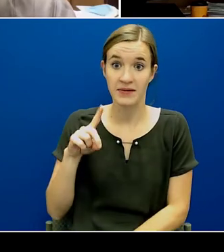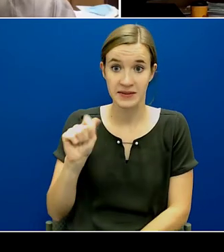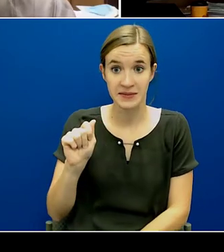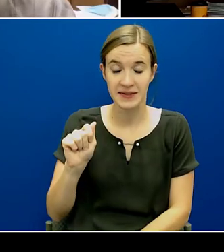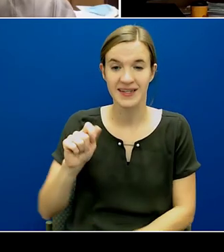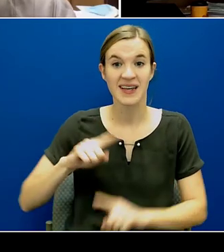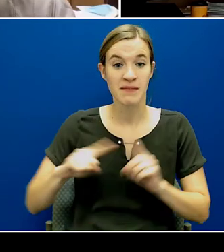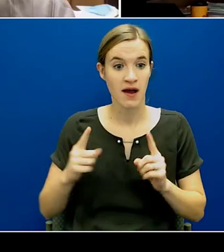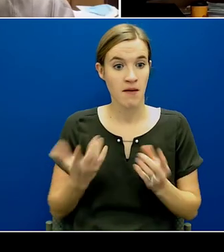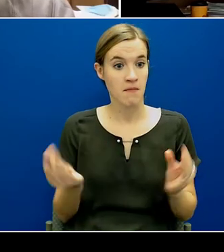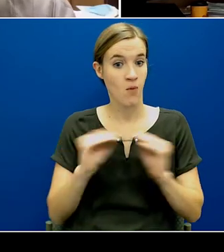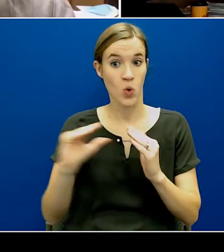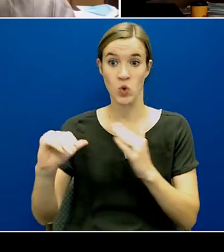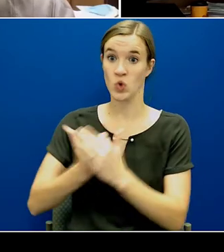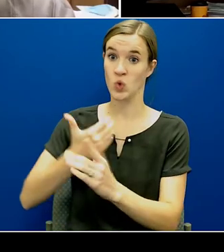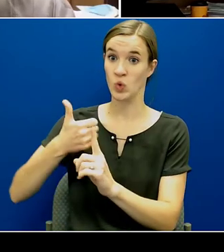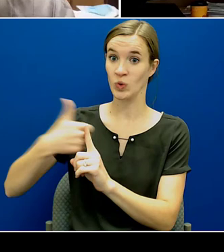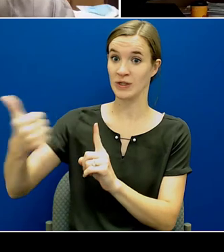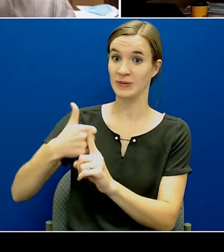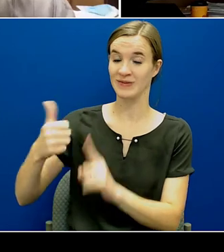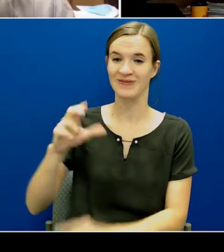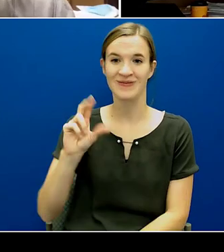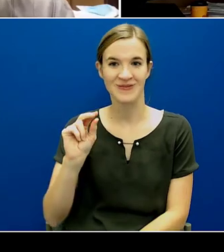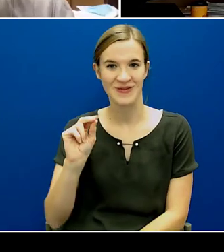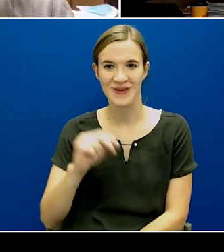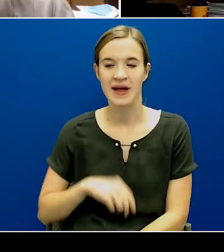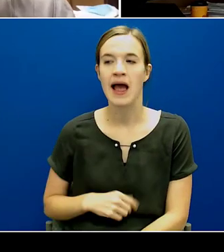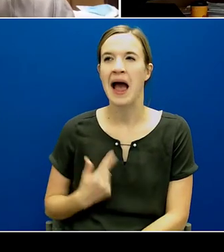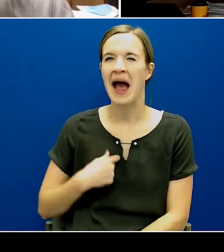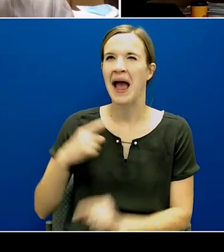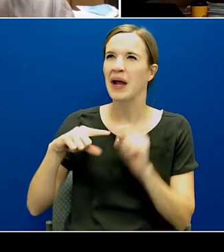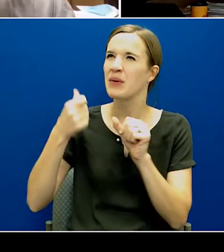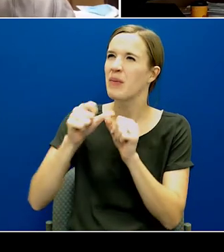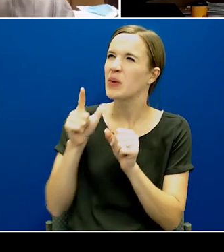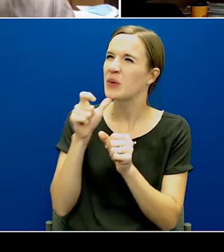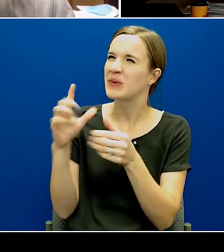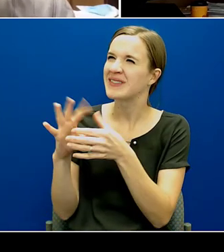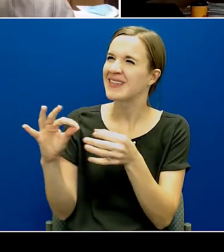It gives us access to the same lousy level of public transportation everybody else enjoys